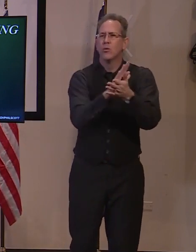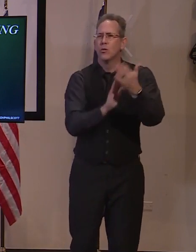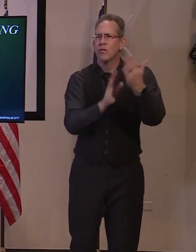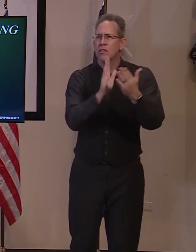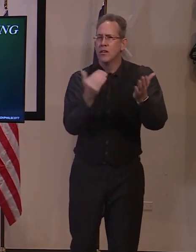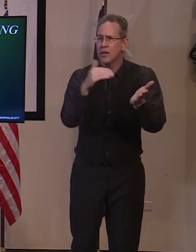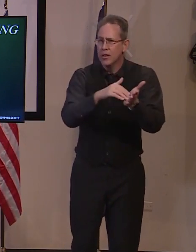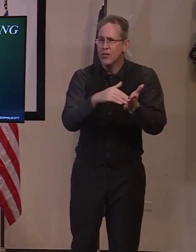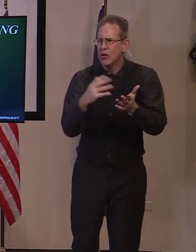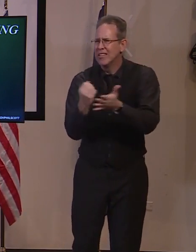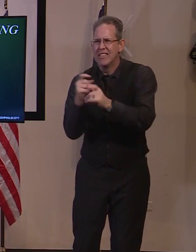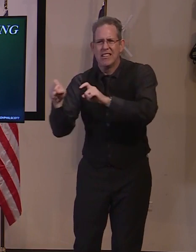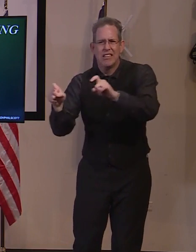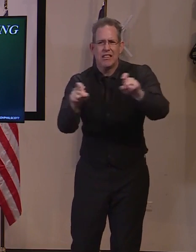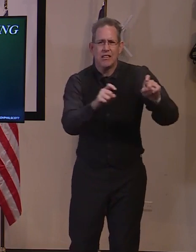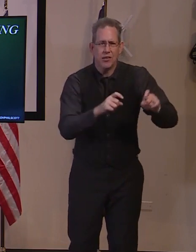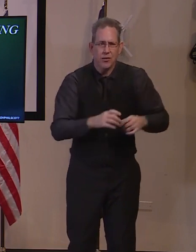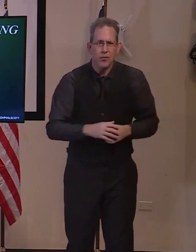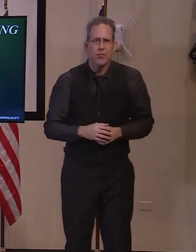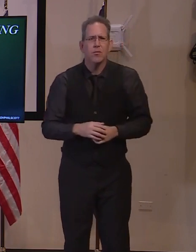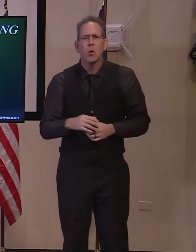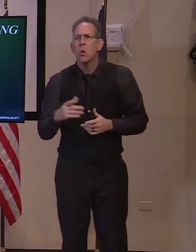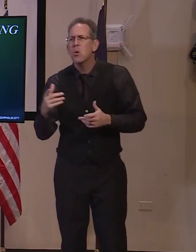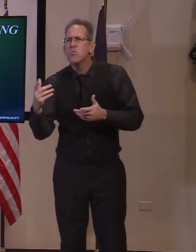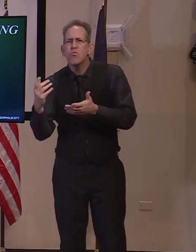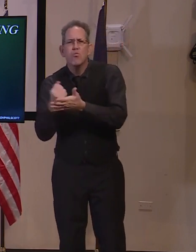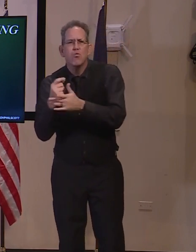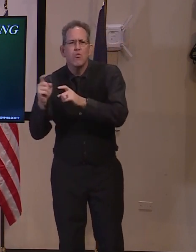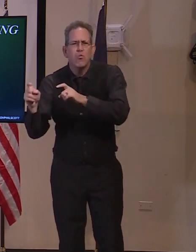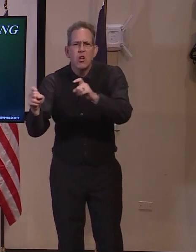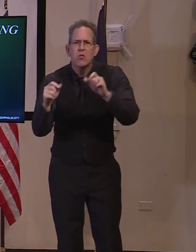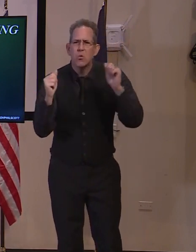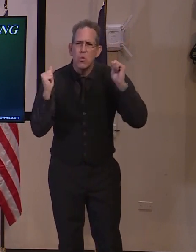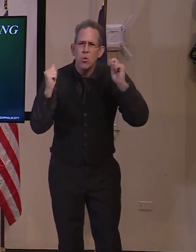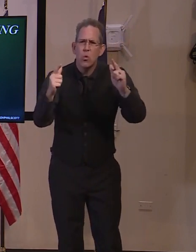response Testing. This will help us identify additional cases prior prior